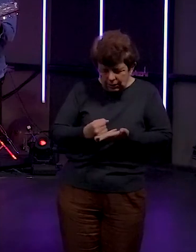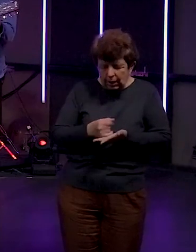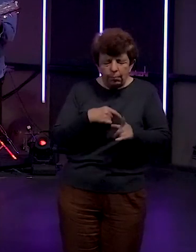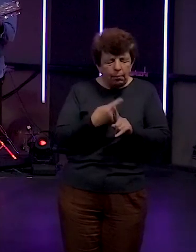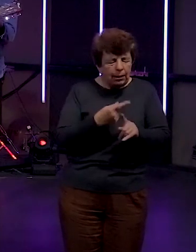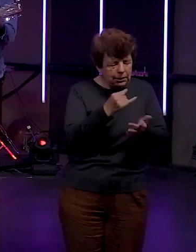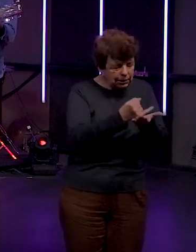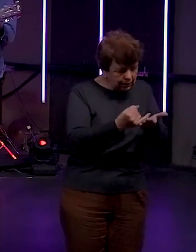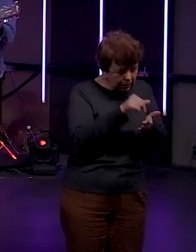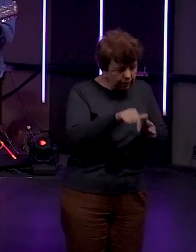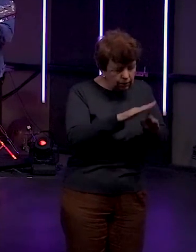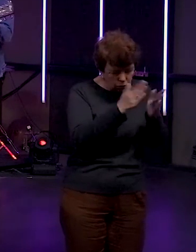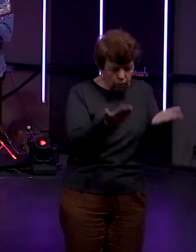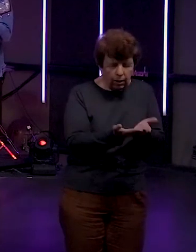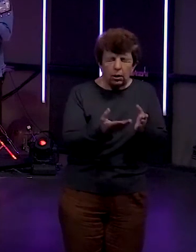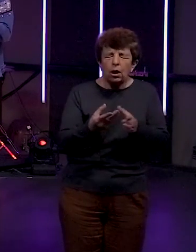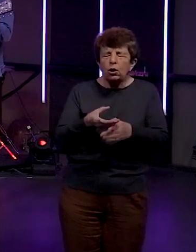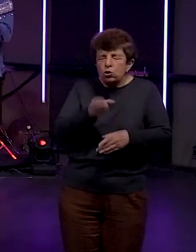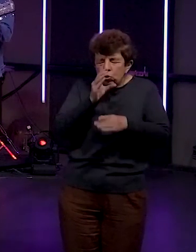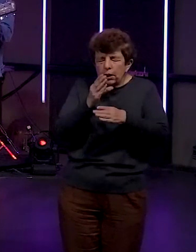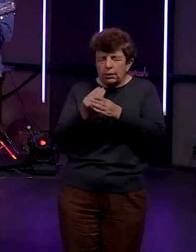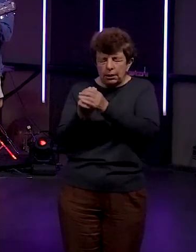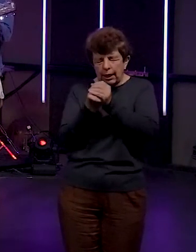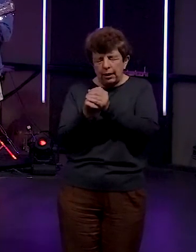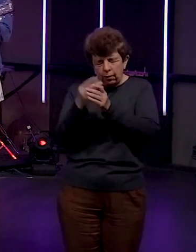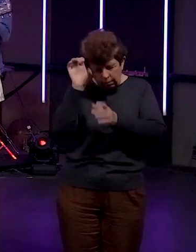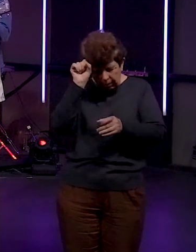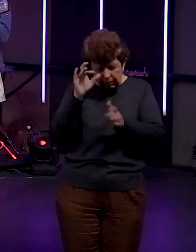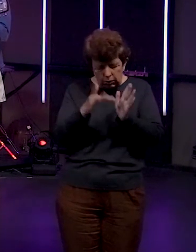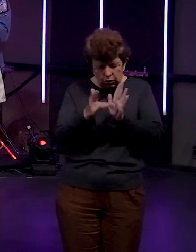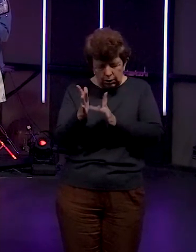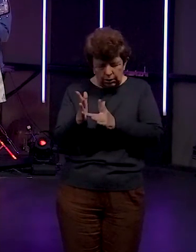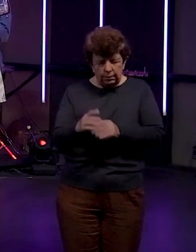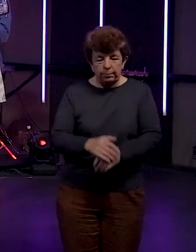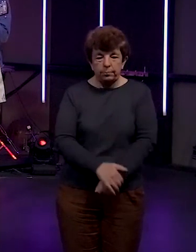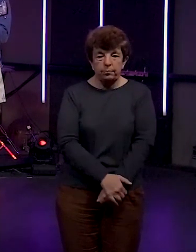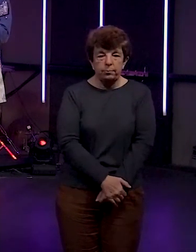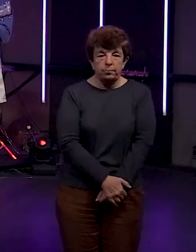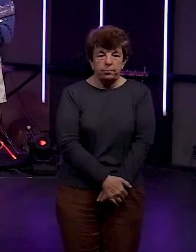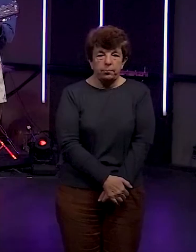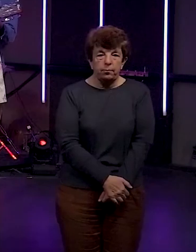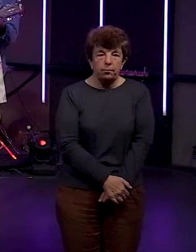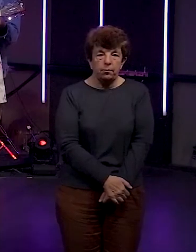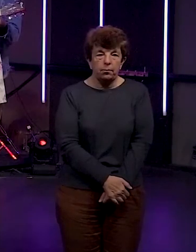Let's drink together and remember Jesus